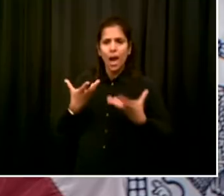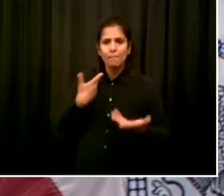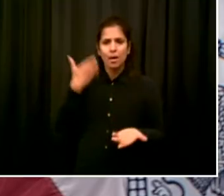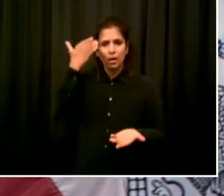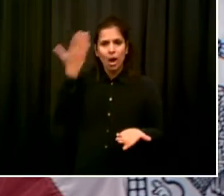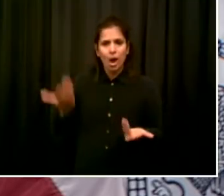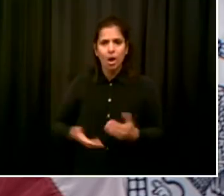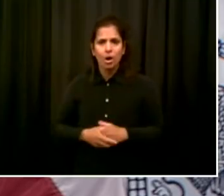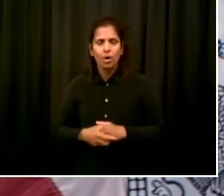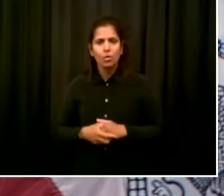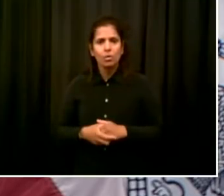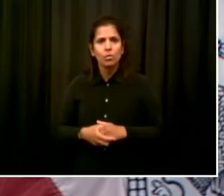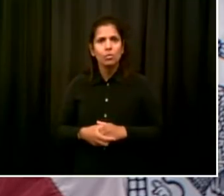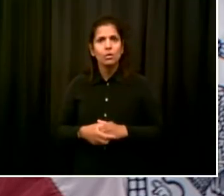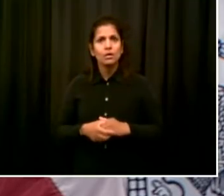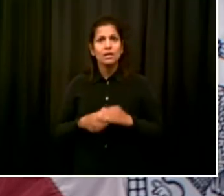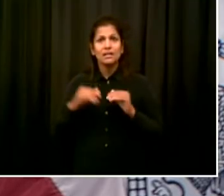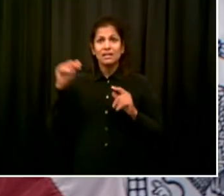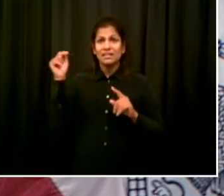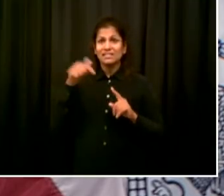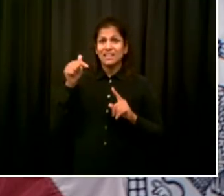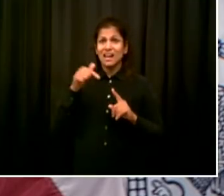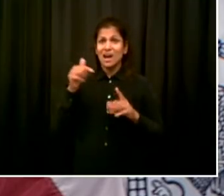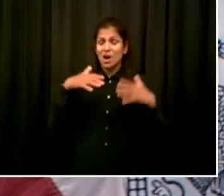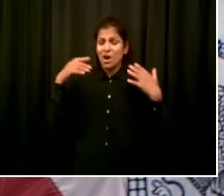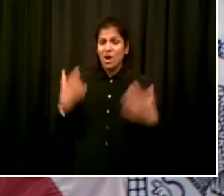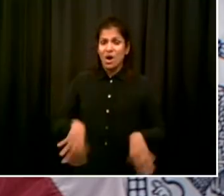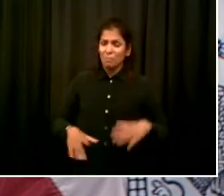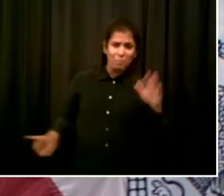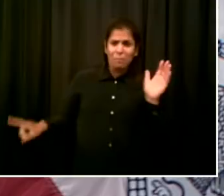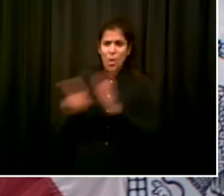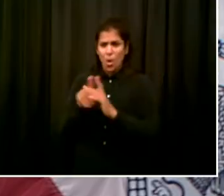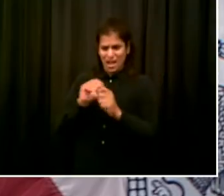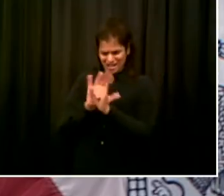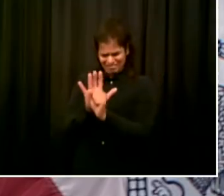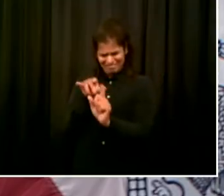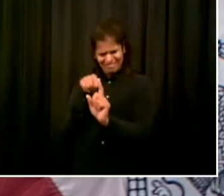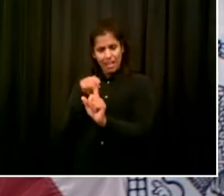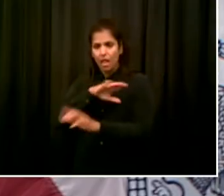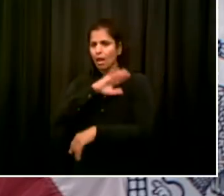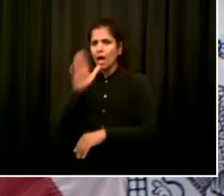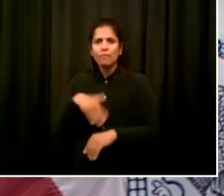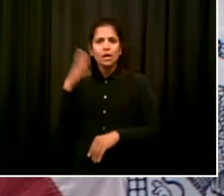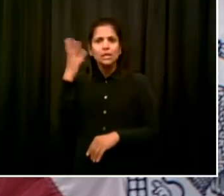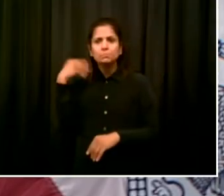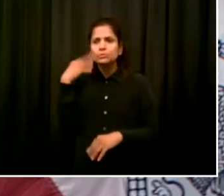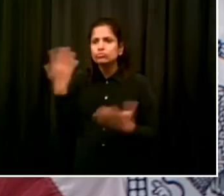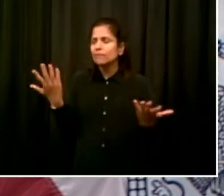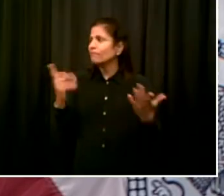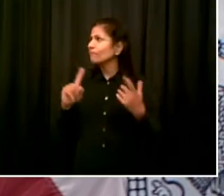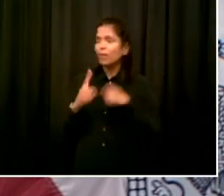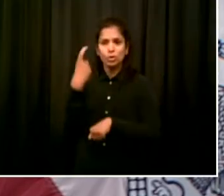SUPERVISORS . WE WANT TO MAKE SURE THEAY N D THEIR FAMILIES ARE HEALTHY . HENRY, WE ARE DEALING WITH